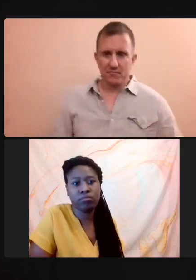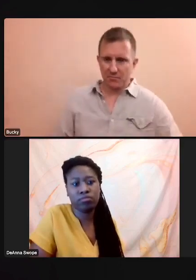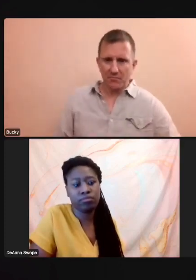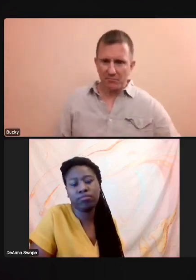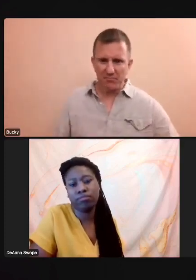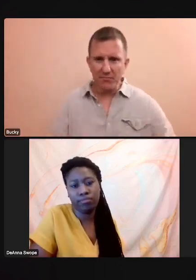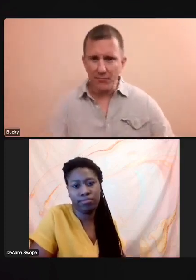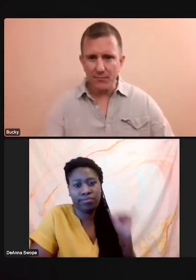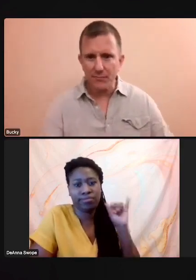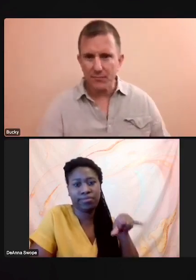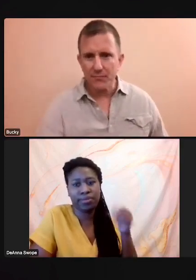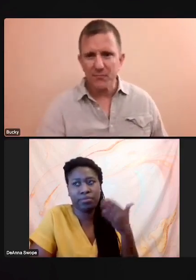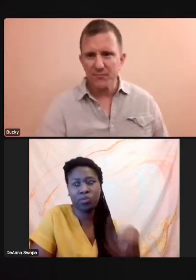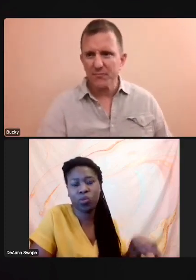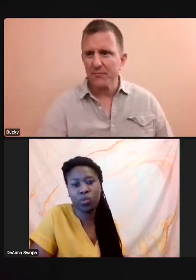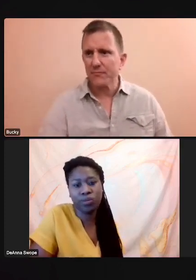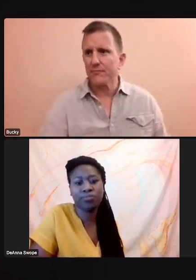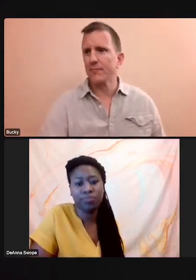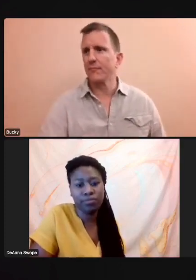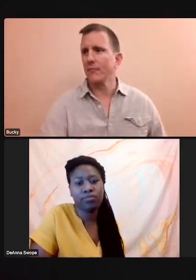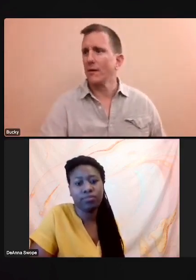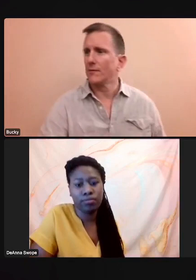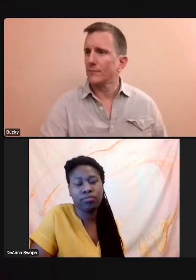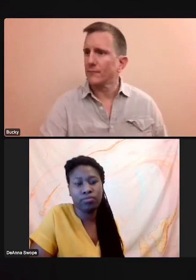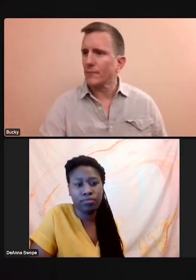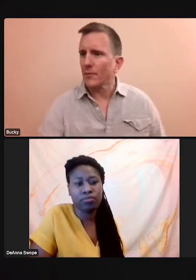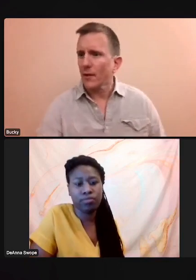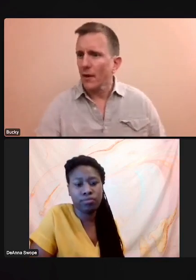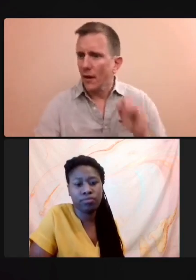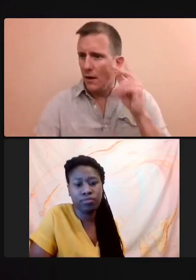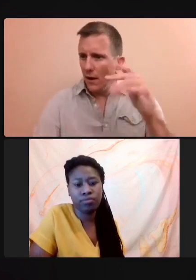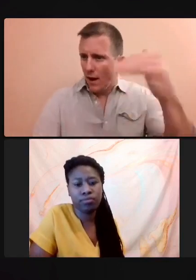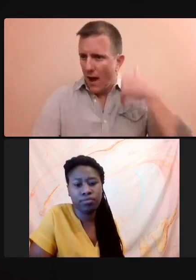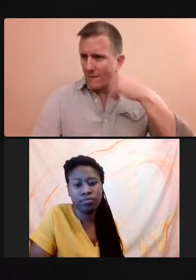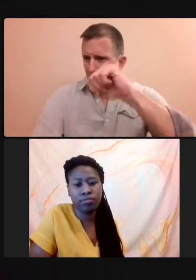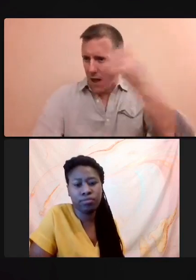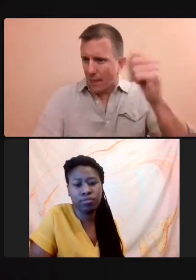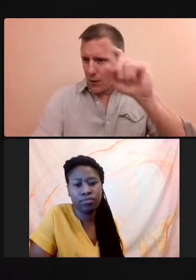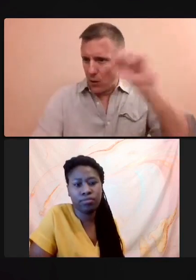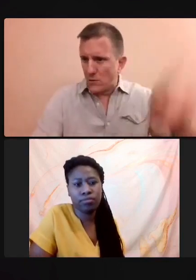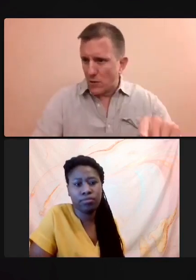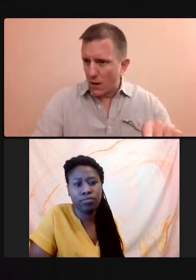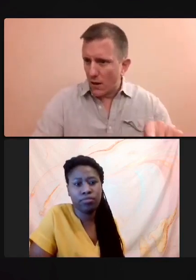They're using spoken language when they're outside of the classroom.